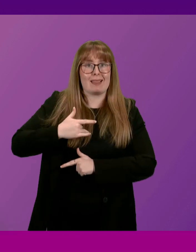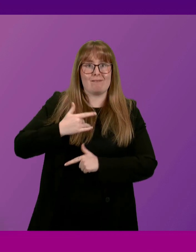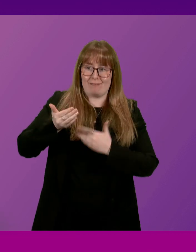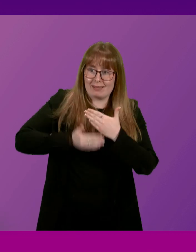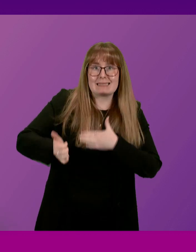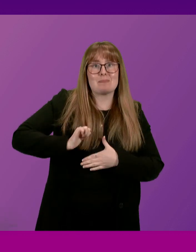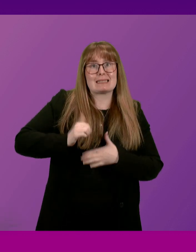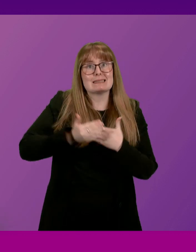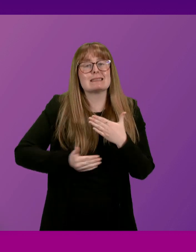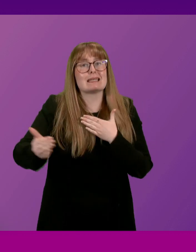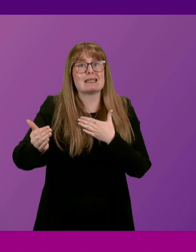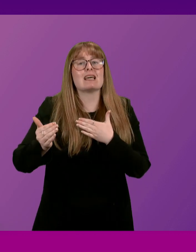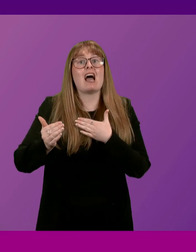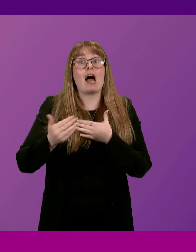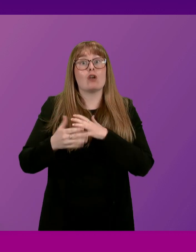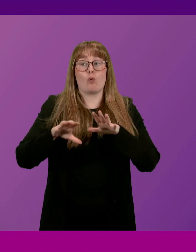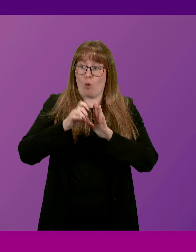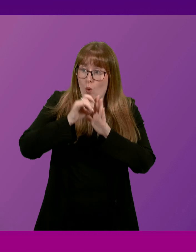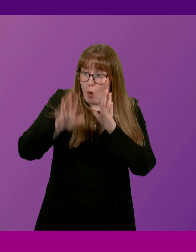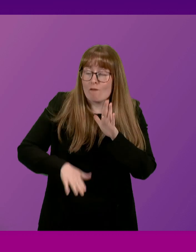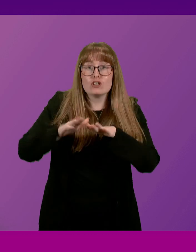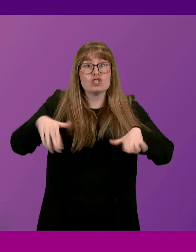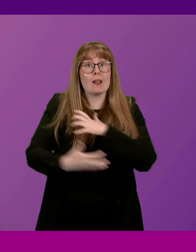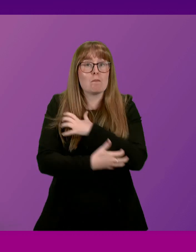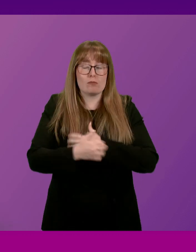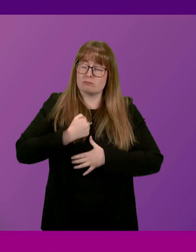and the eradication of child poverty is my Government’s number 1 priority. The